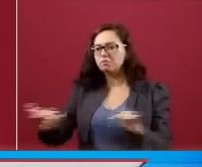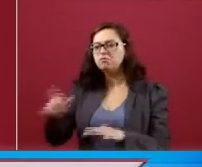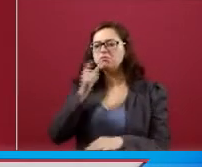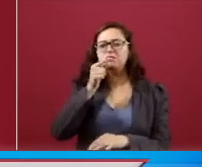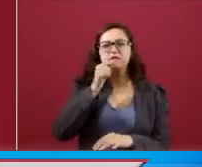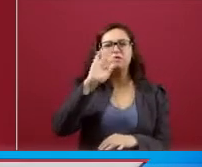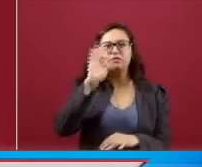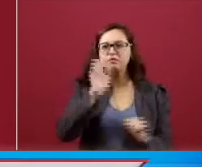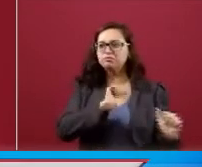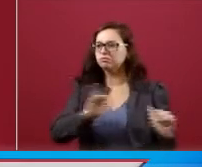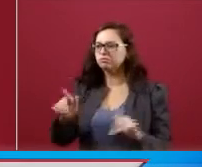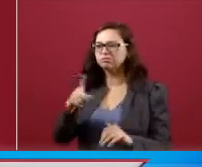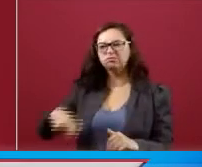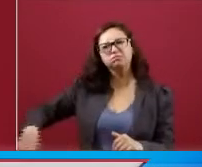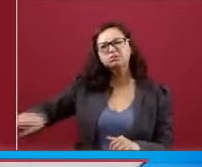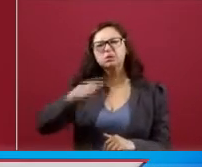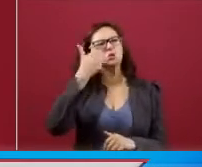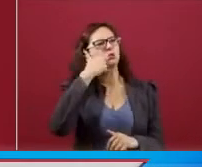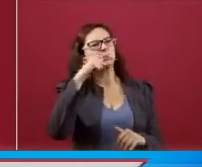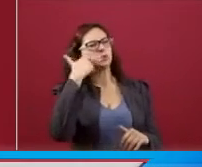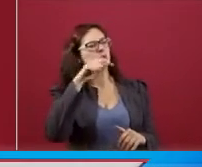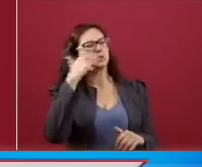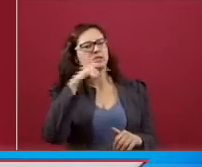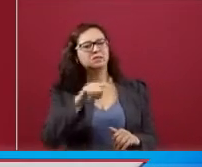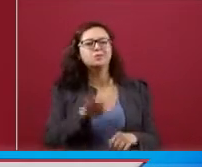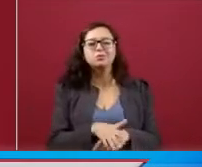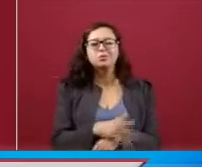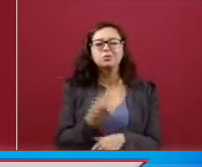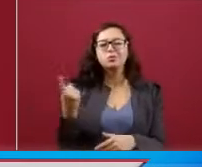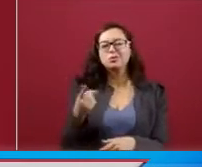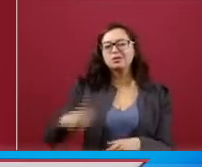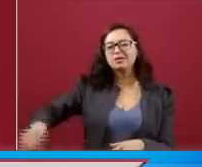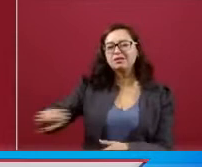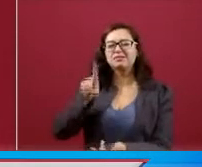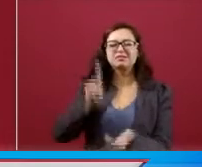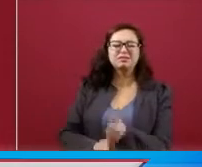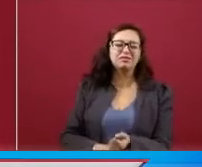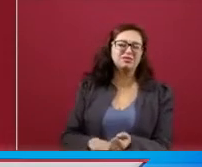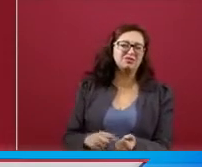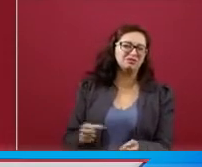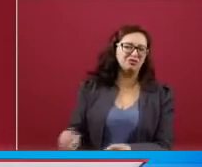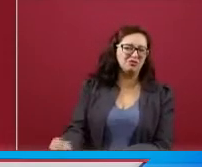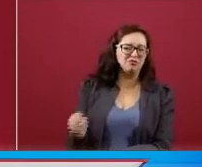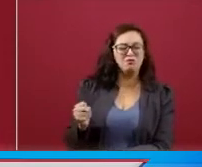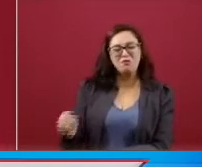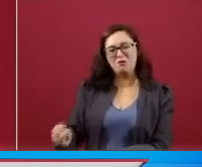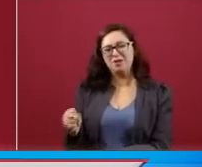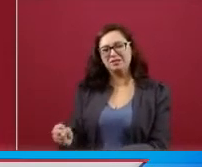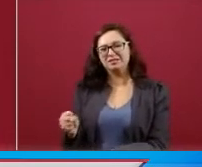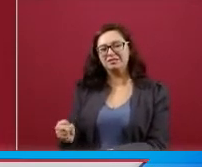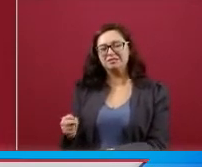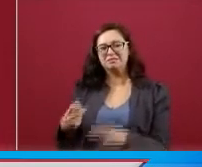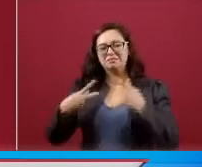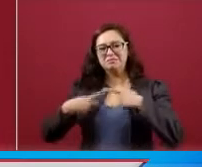There is resistance to the participation of the Army, the Navy and the Federal Police by the people who are dedicated to stealing fuel